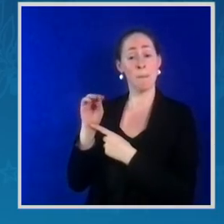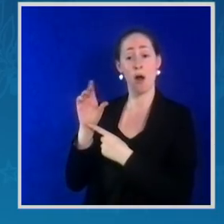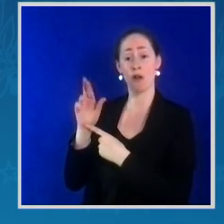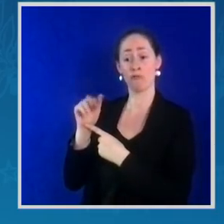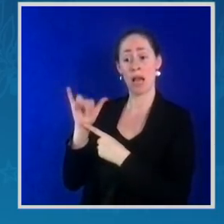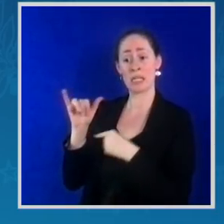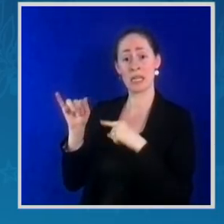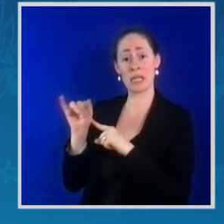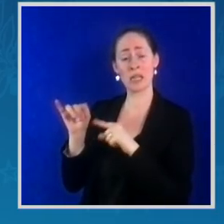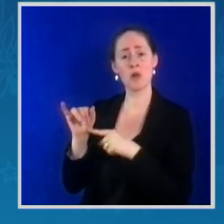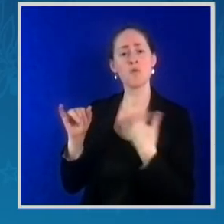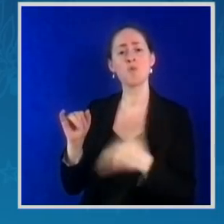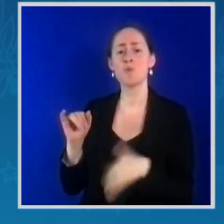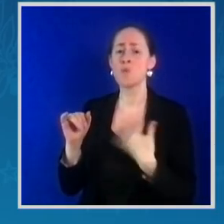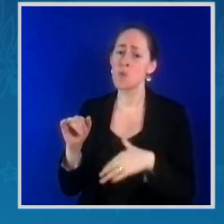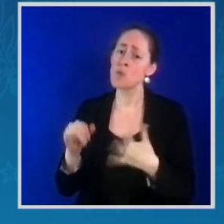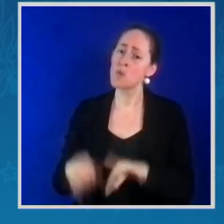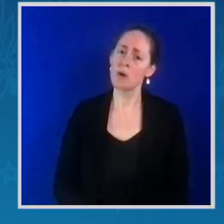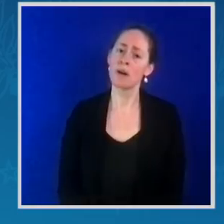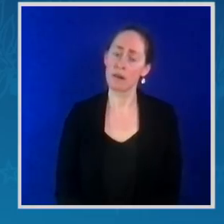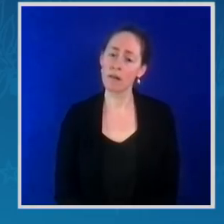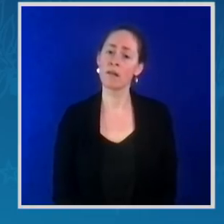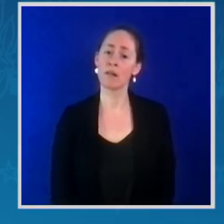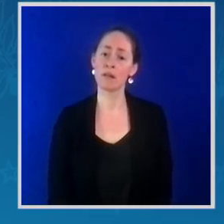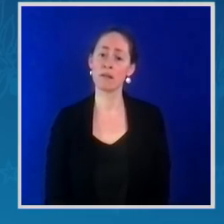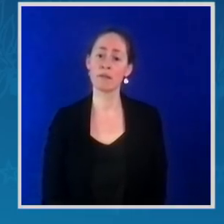if all the people have the ability to participate.